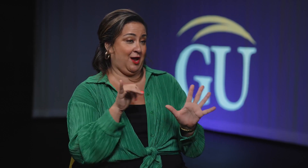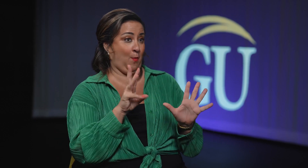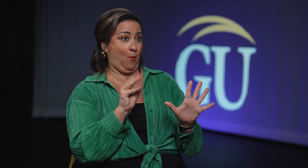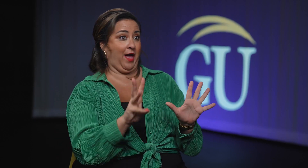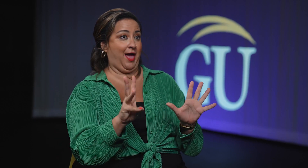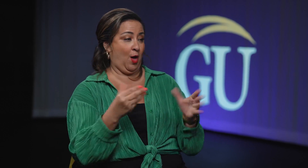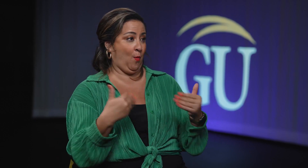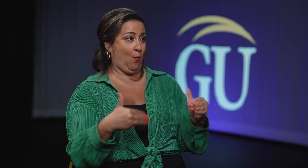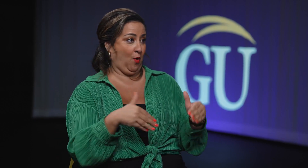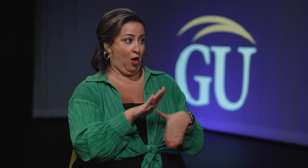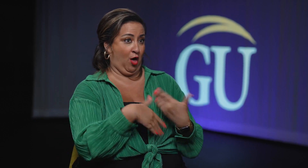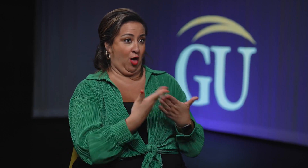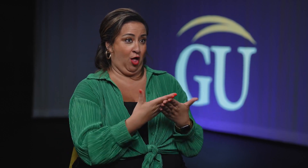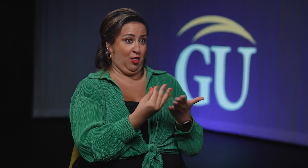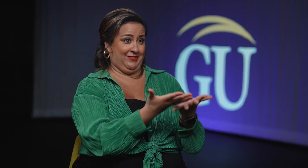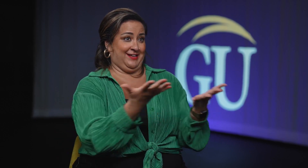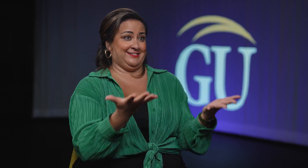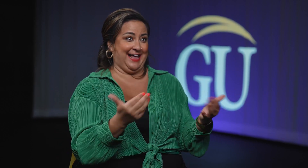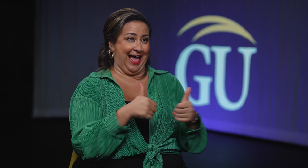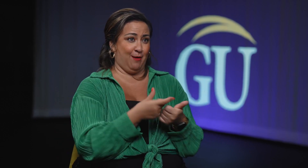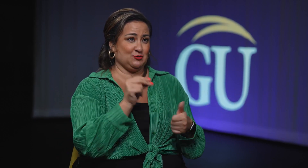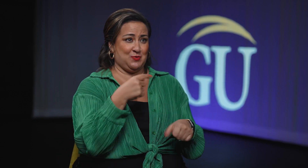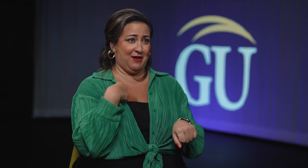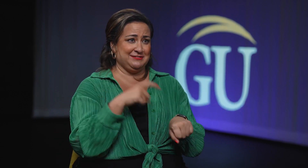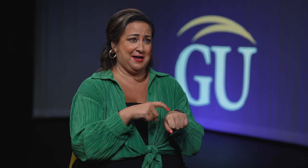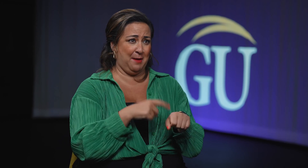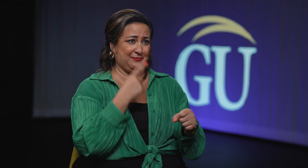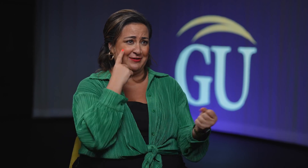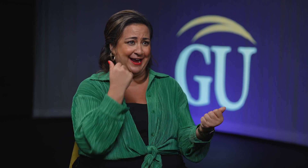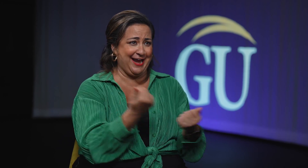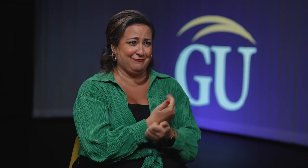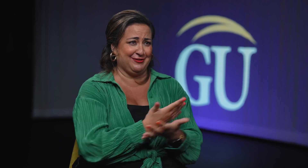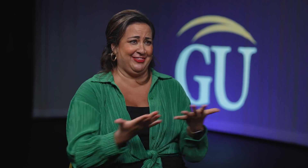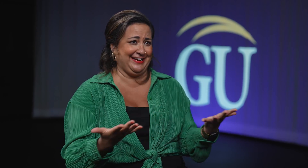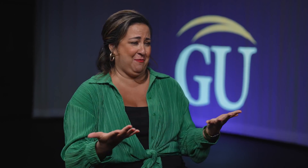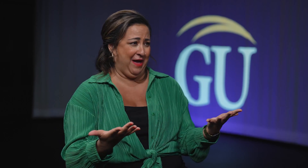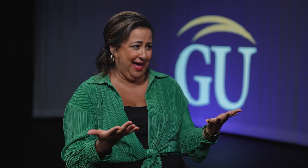I feel astounded. With all those things, how do you have time for anything?!